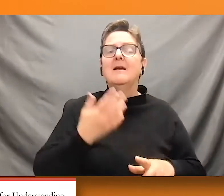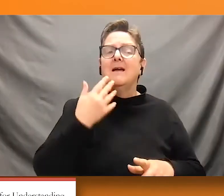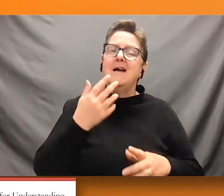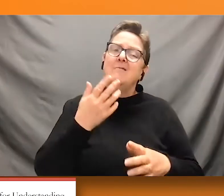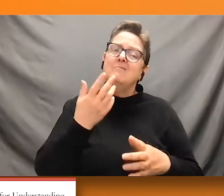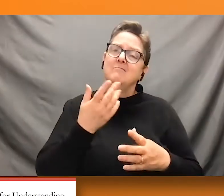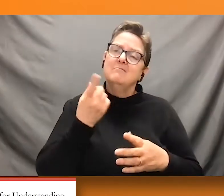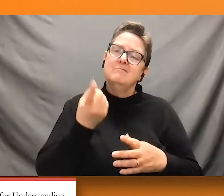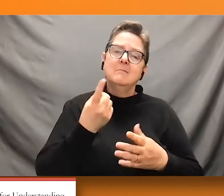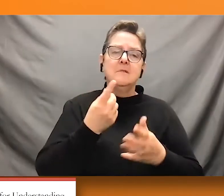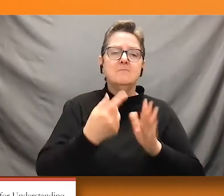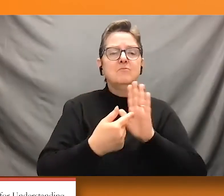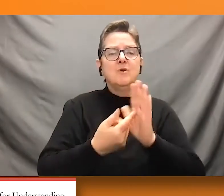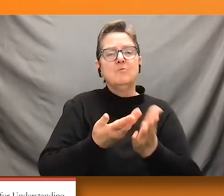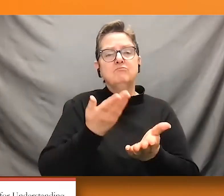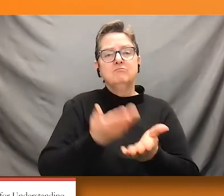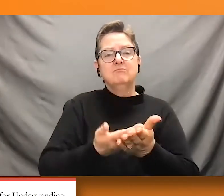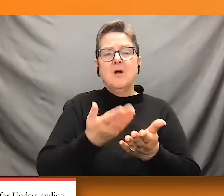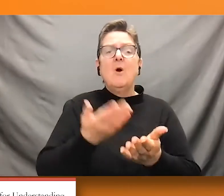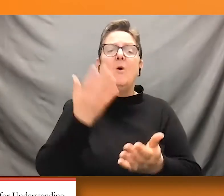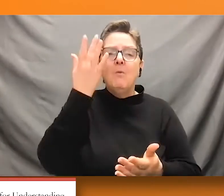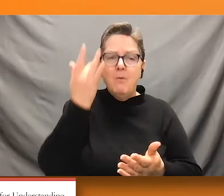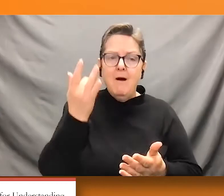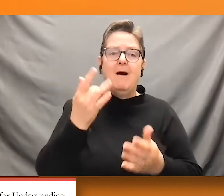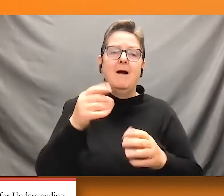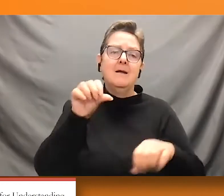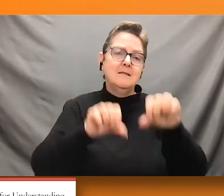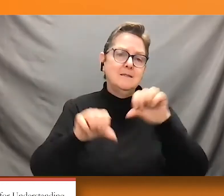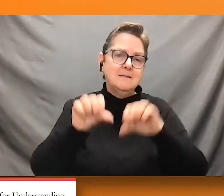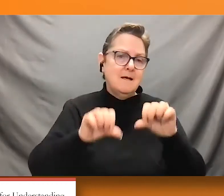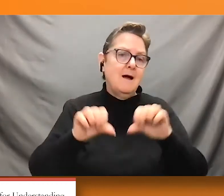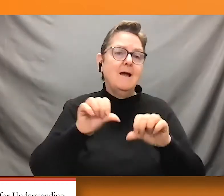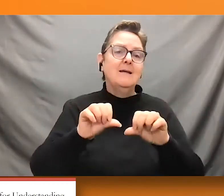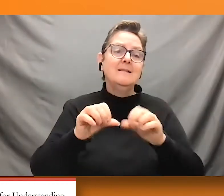really be different than other types of text.